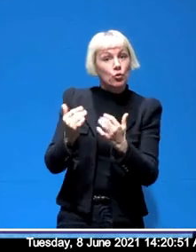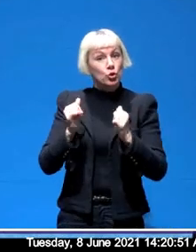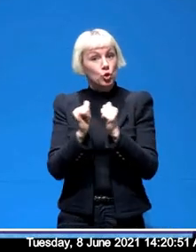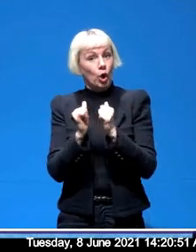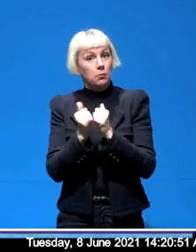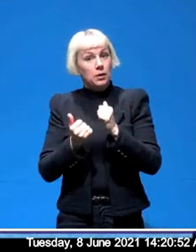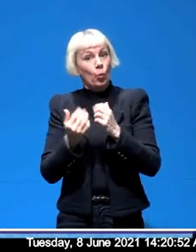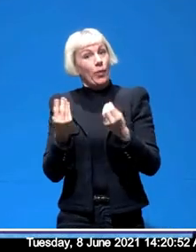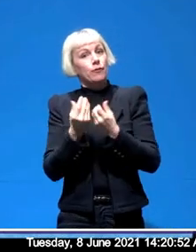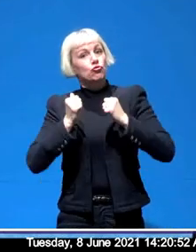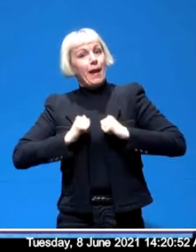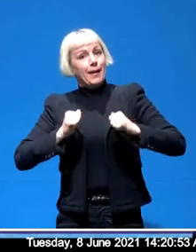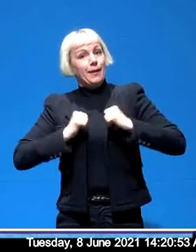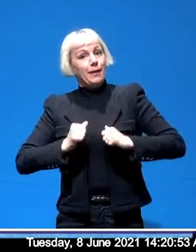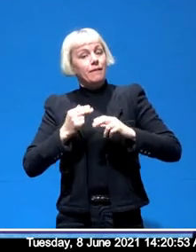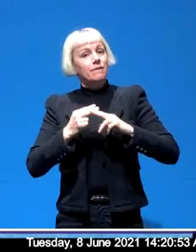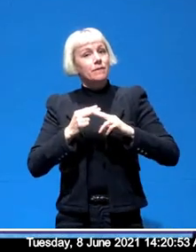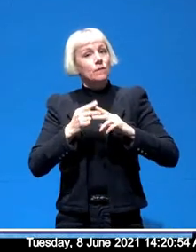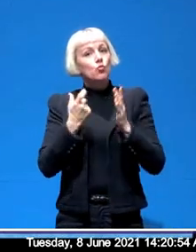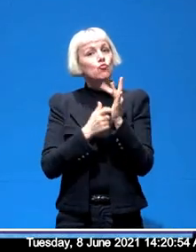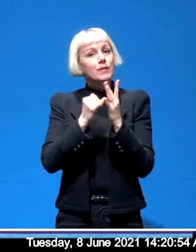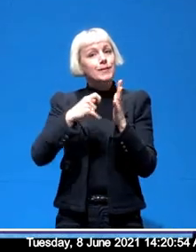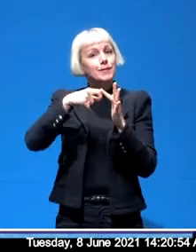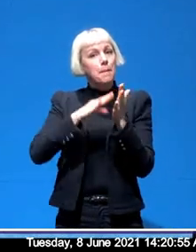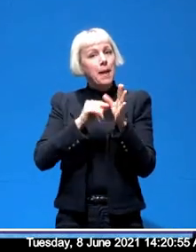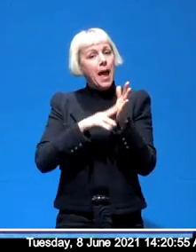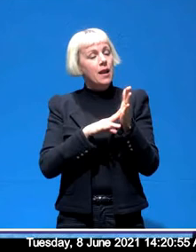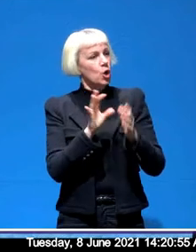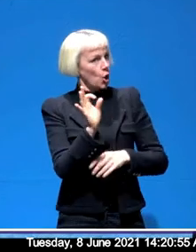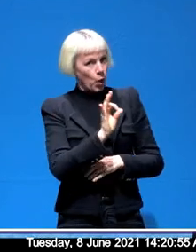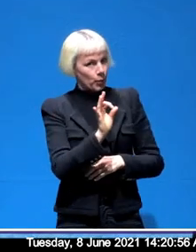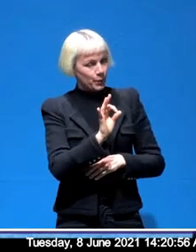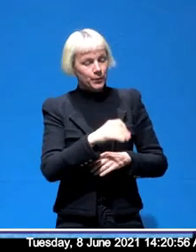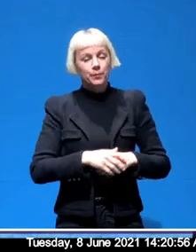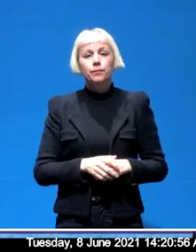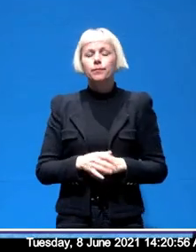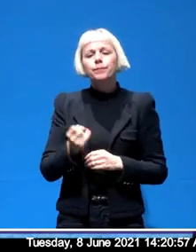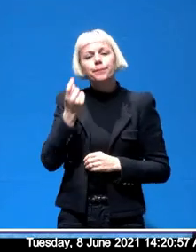on RiskMan? No. Can I take you to page 10 of that document.